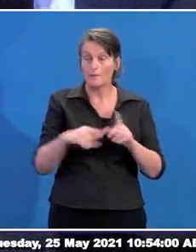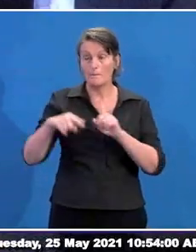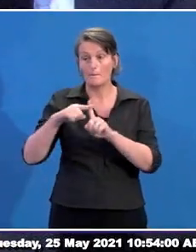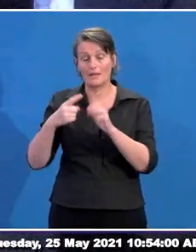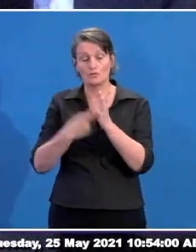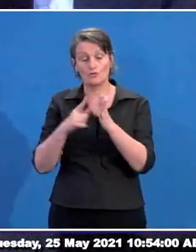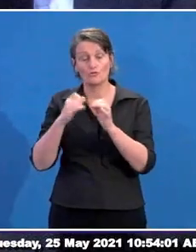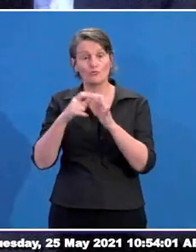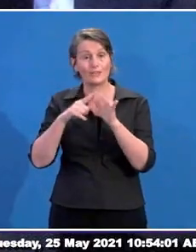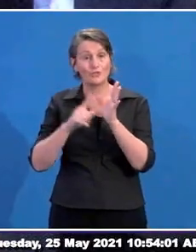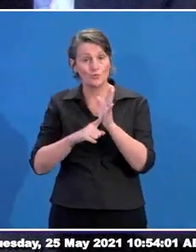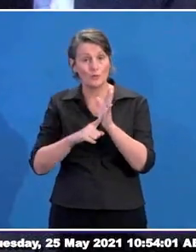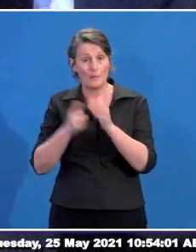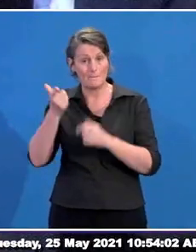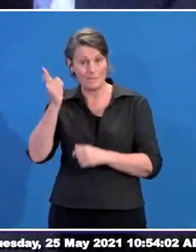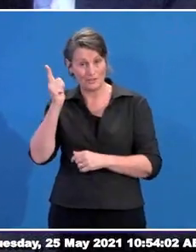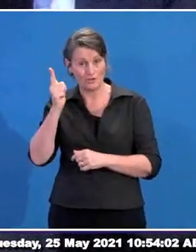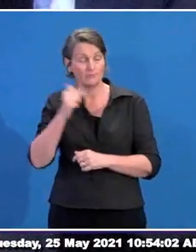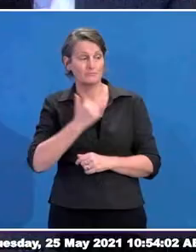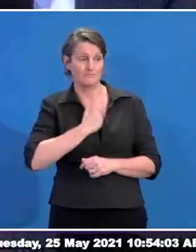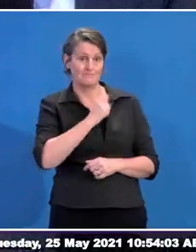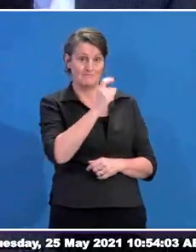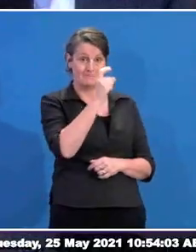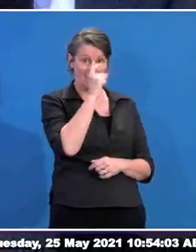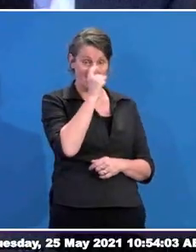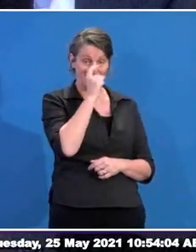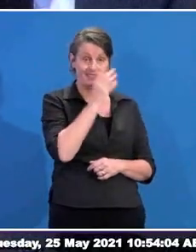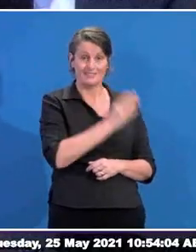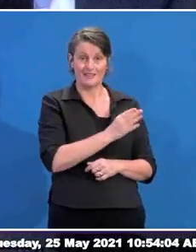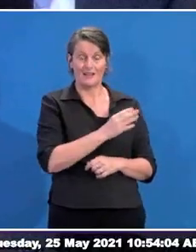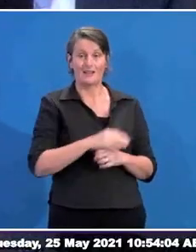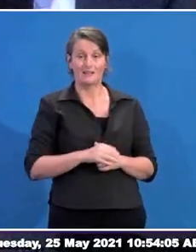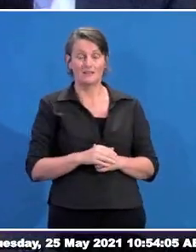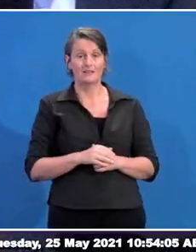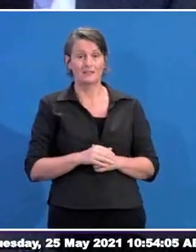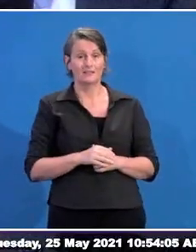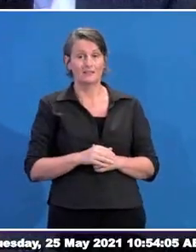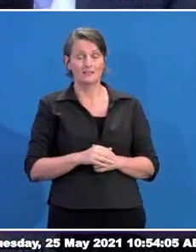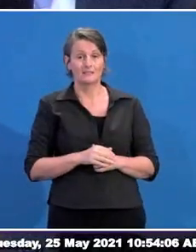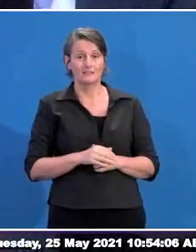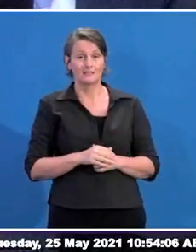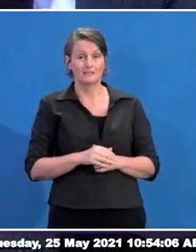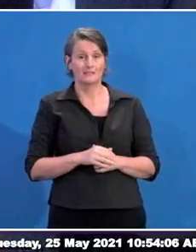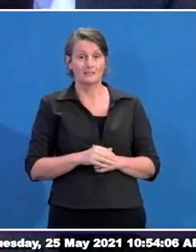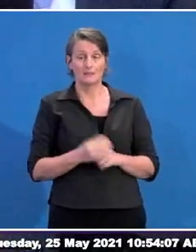Melissa, sorry, had, we had the darkest day in my life.